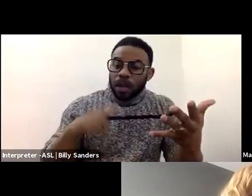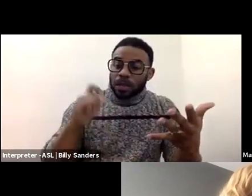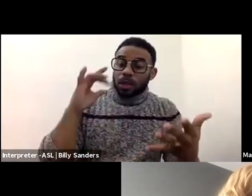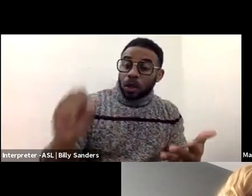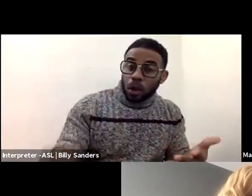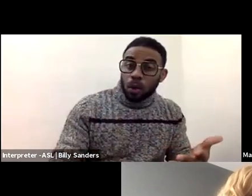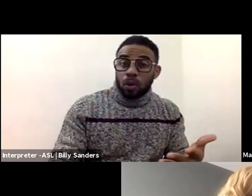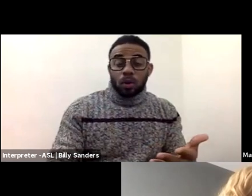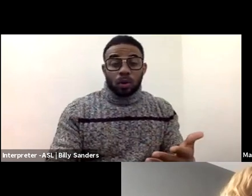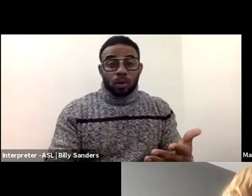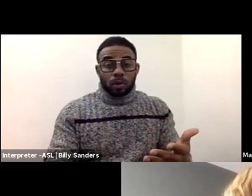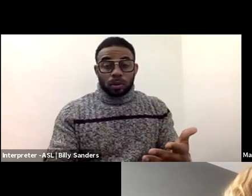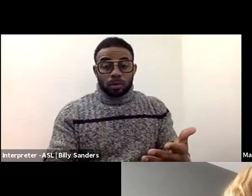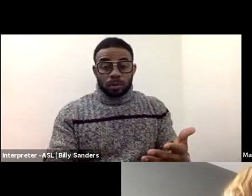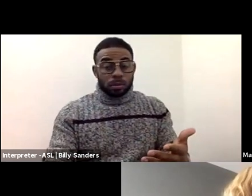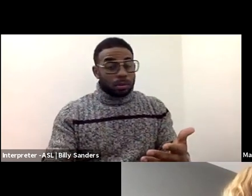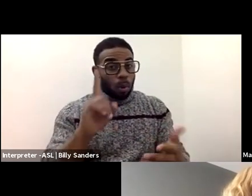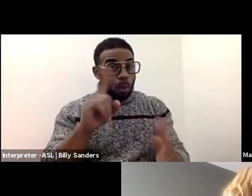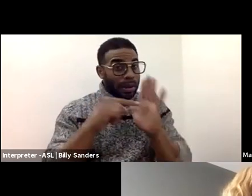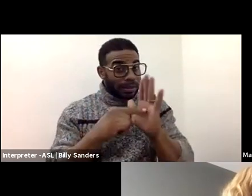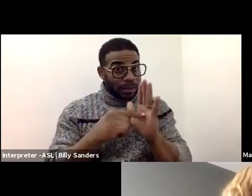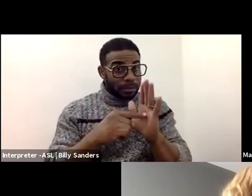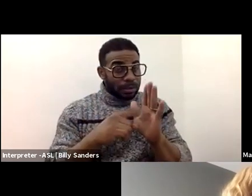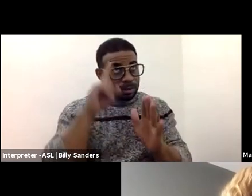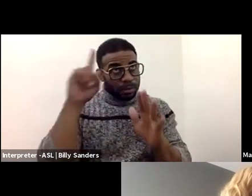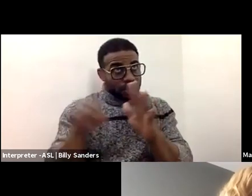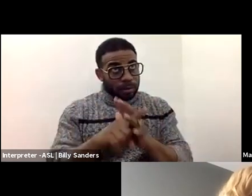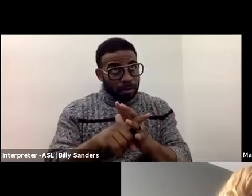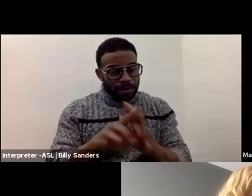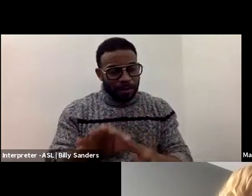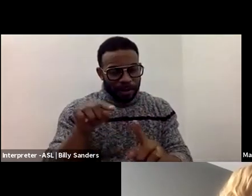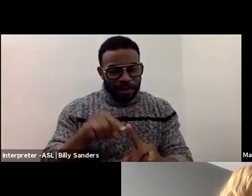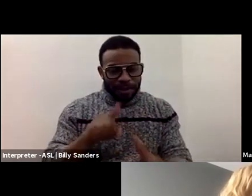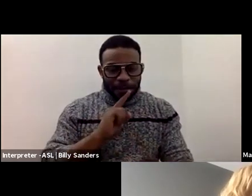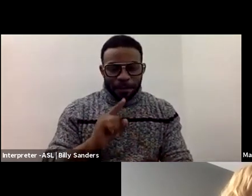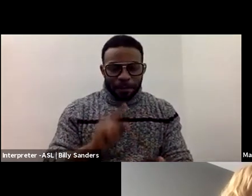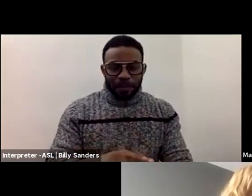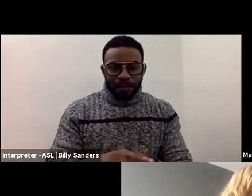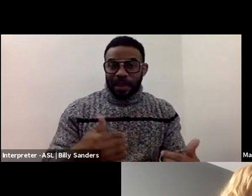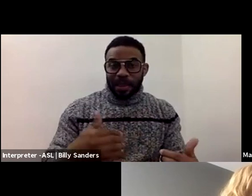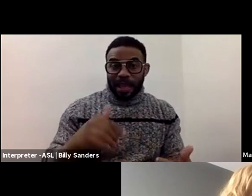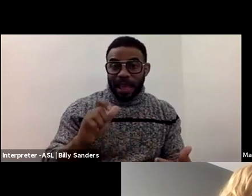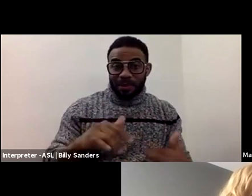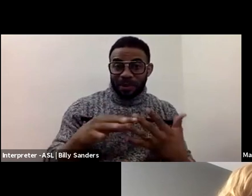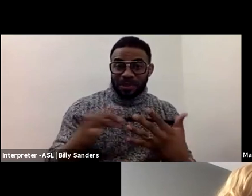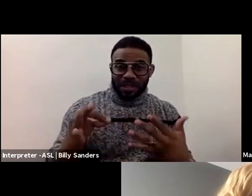So one example that comes up to mind in particular is like having to choose a more expensive